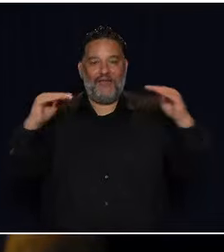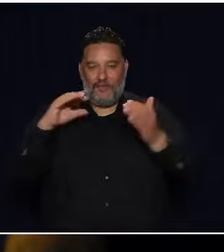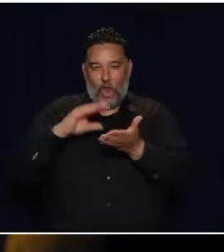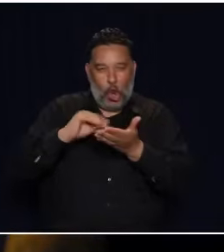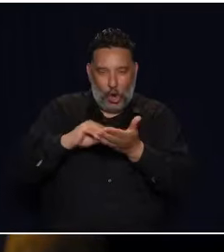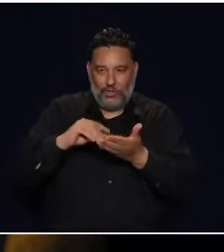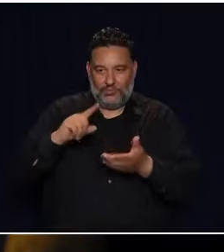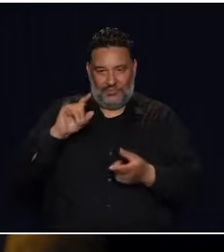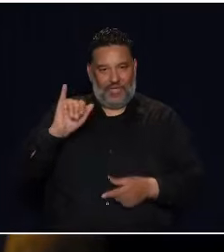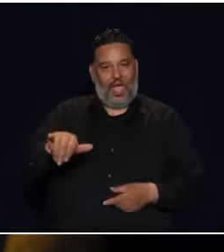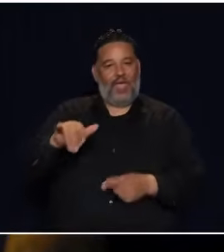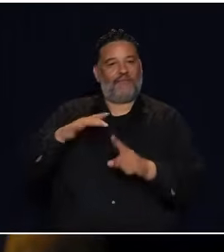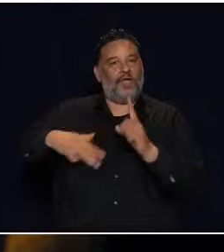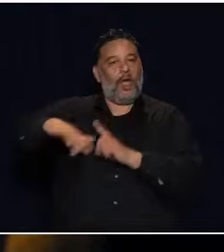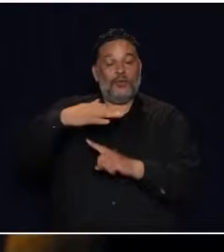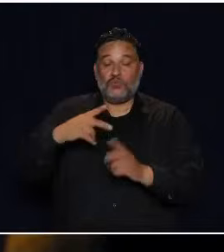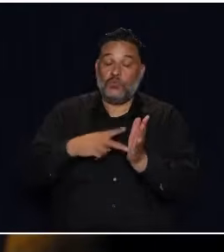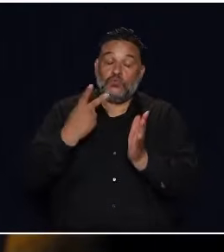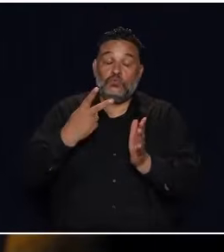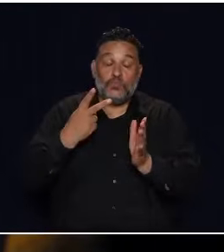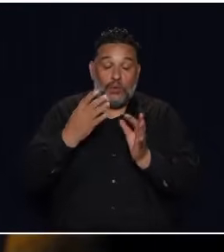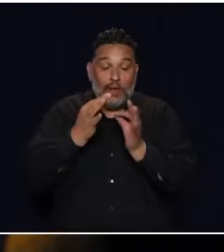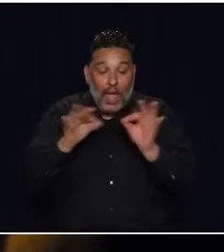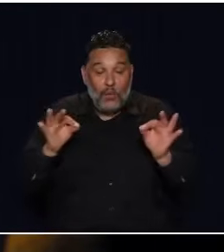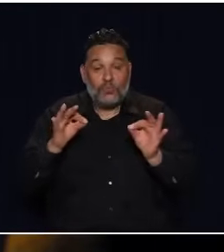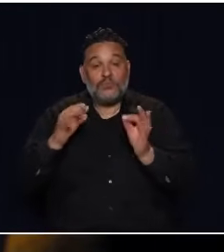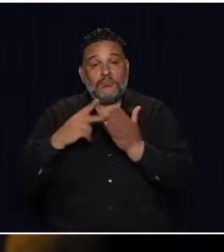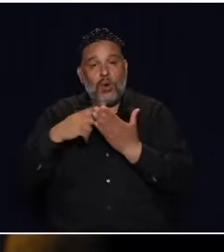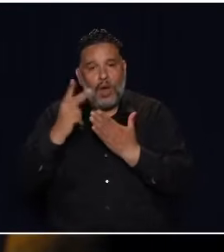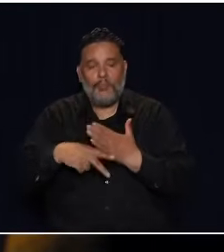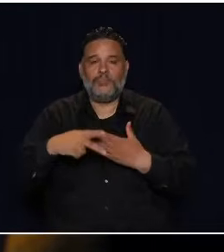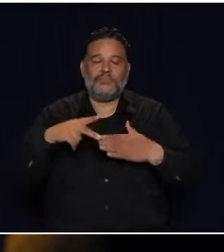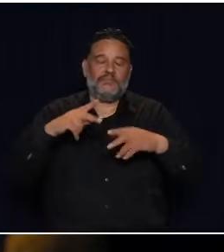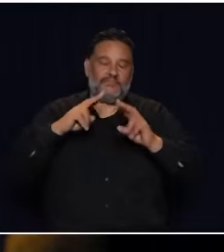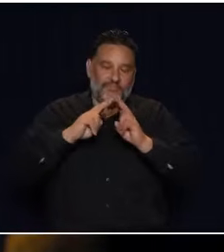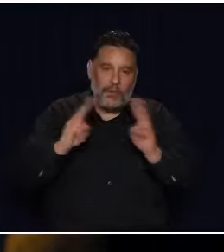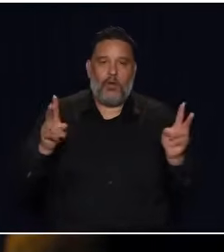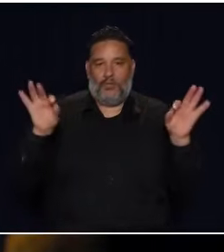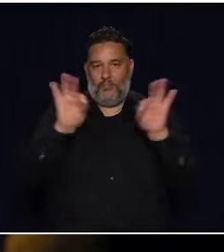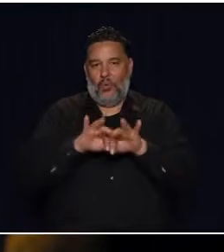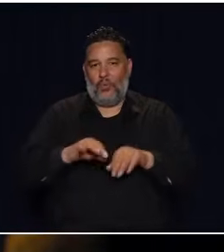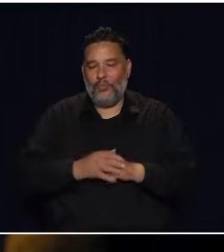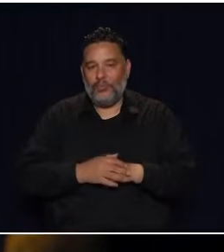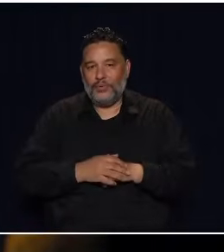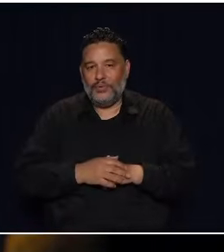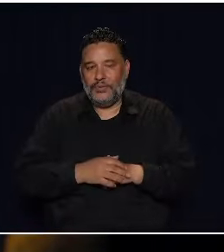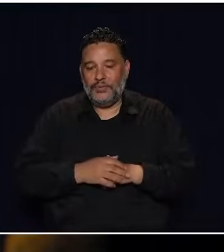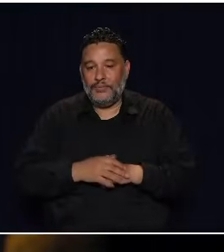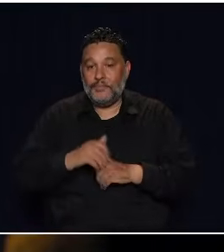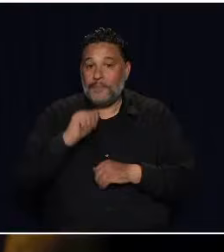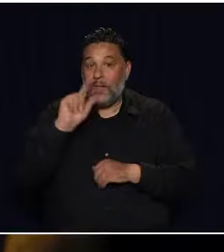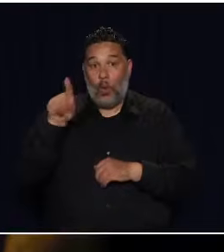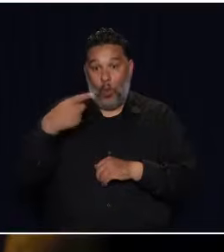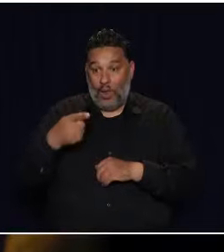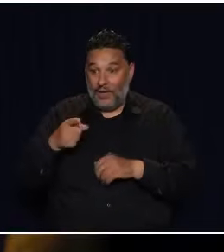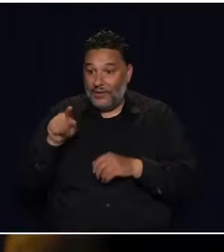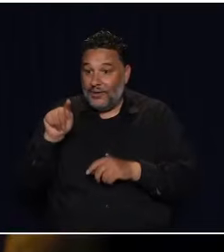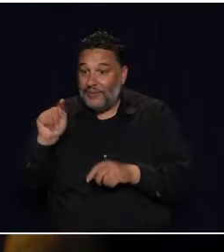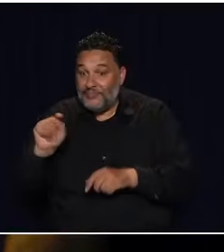LEVEL OF LEARNING TO THE ENTIRE TEAM ENVIRONMENT. SO DUAL LANGUAGE PROGRAMS ARE